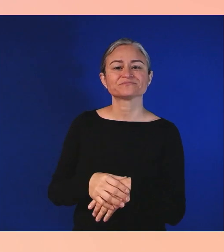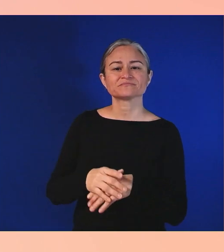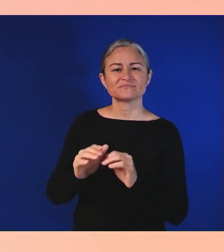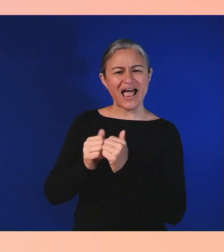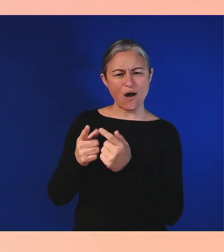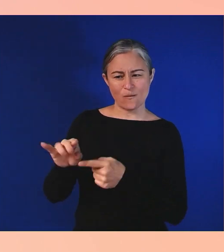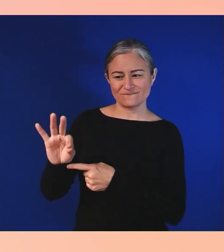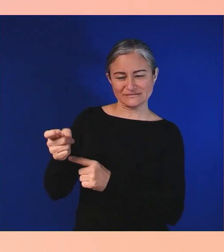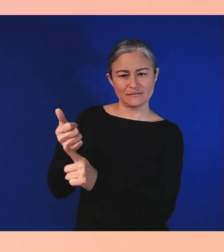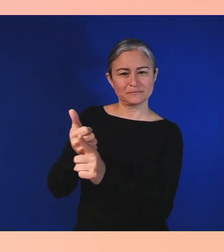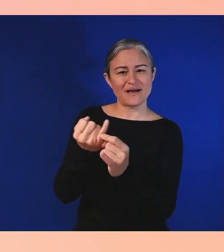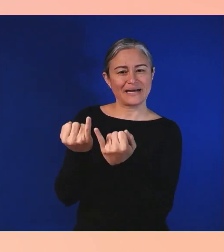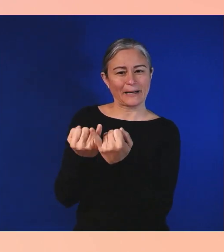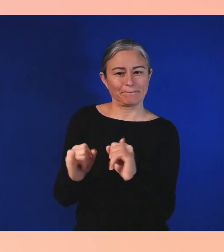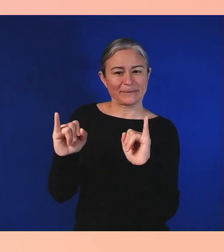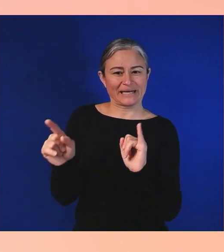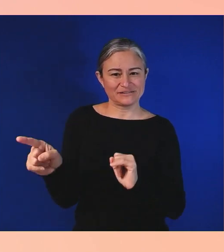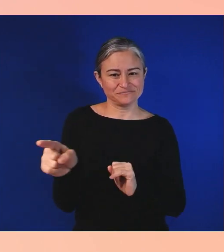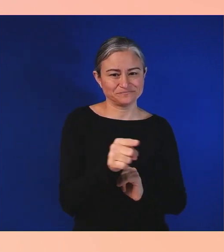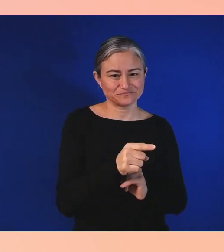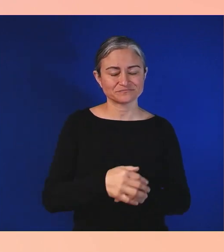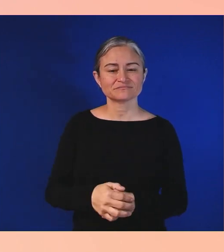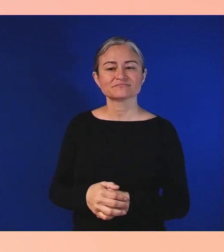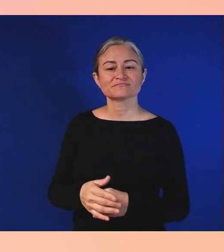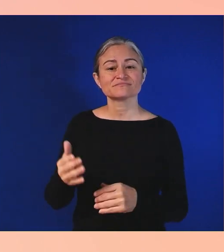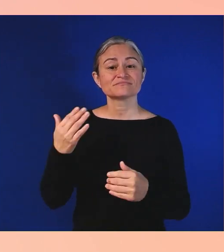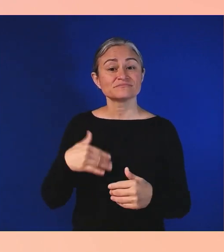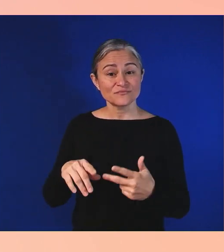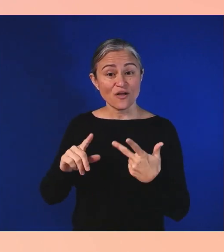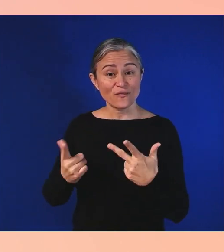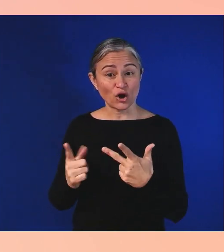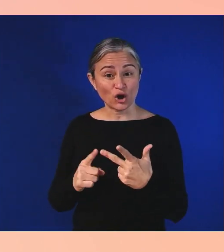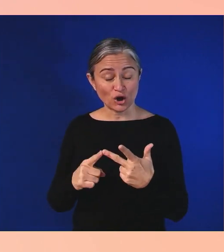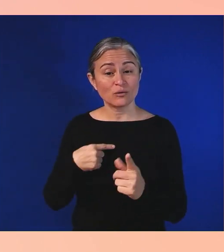as I don't have any technical background or coding and programming.